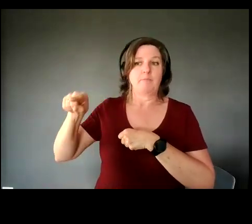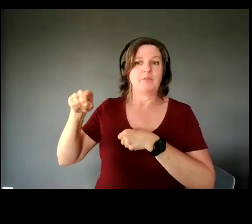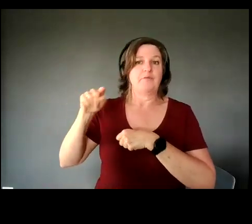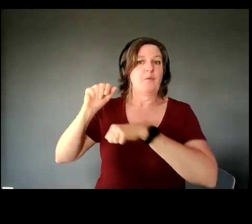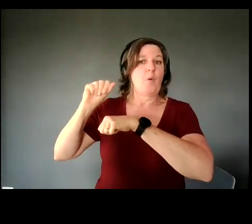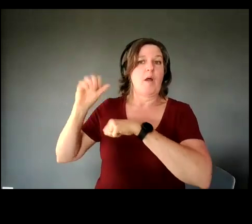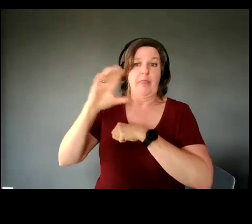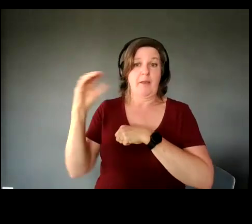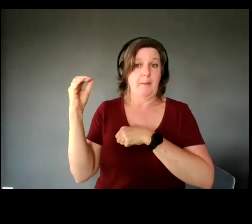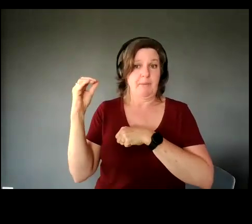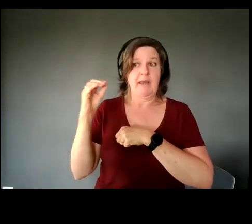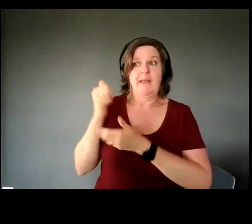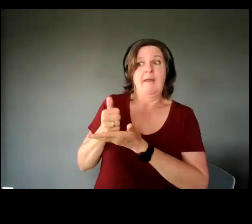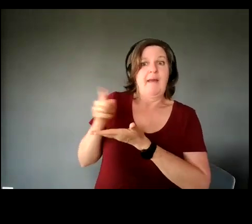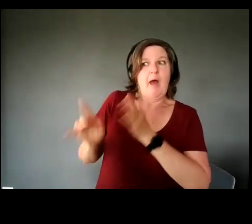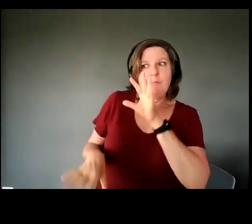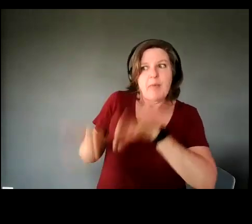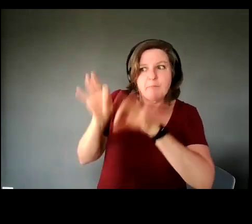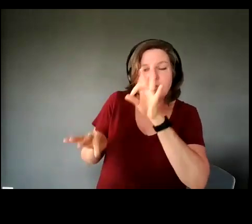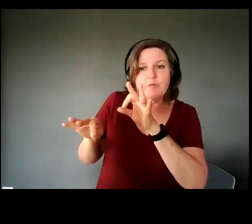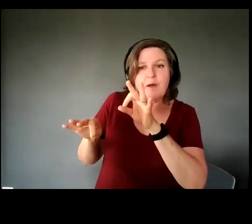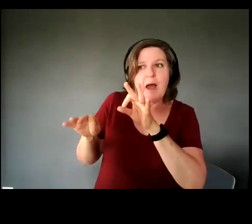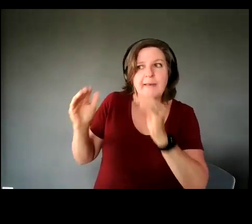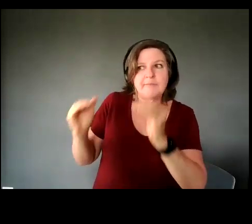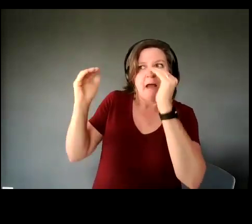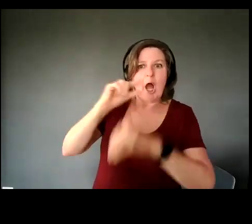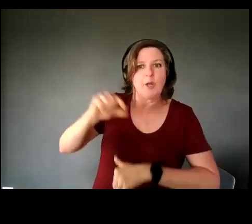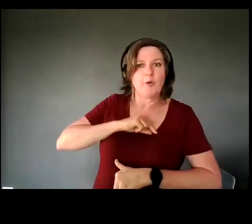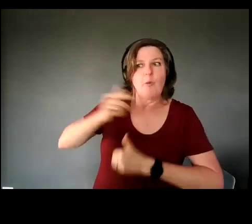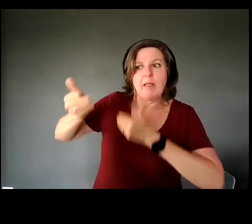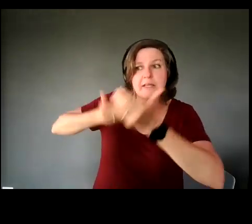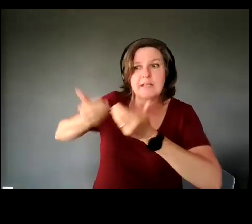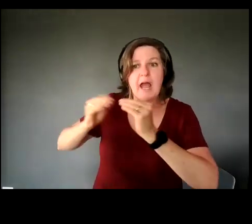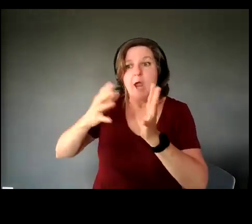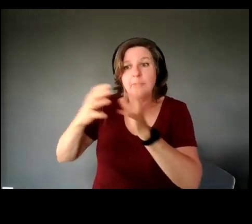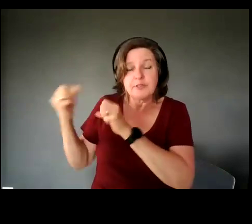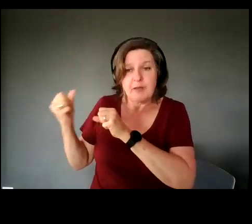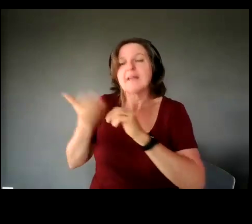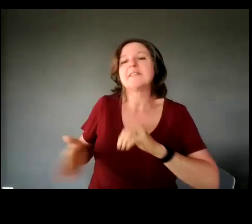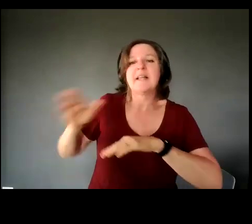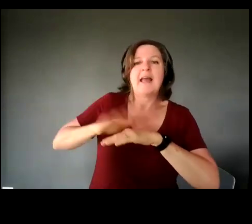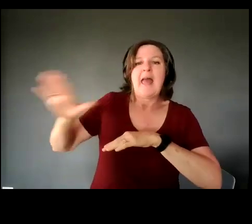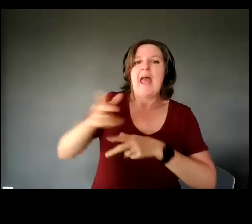quality hires at a faster rate, and it increased their retention rate, as well. So it's a win win solution.